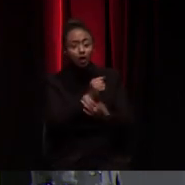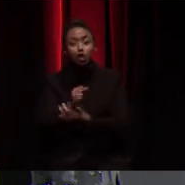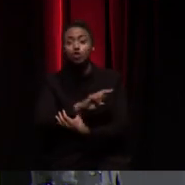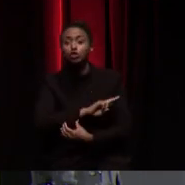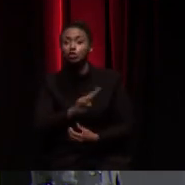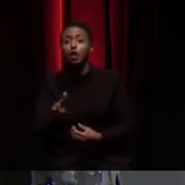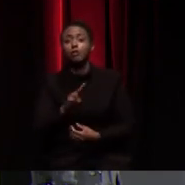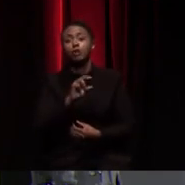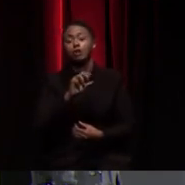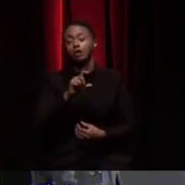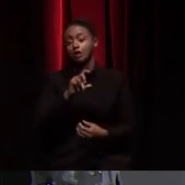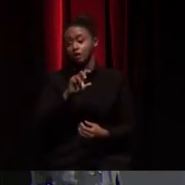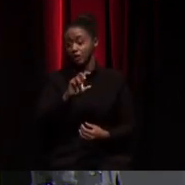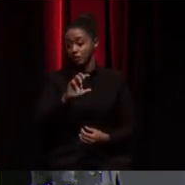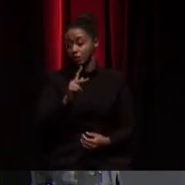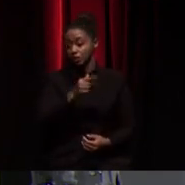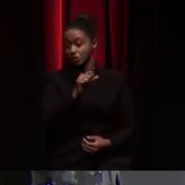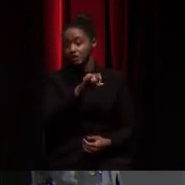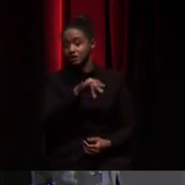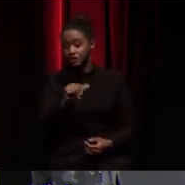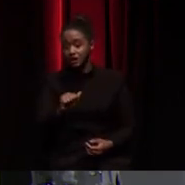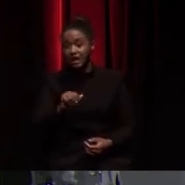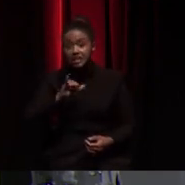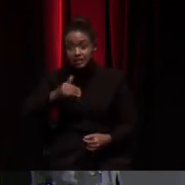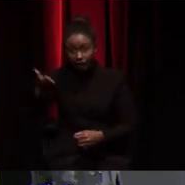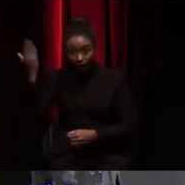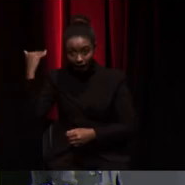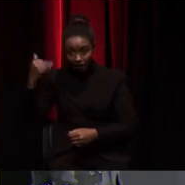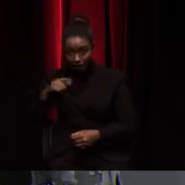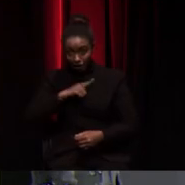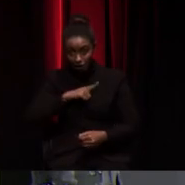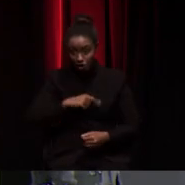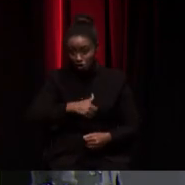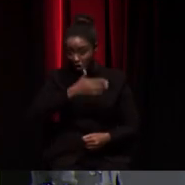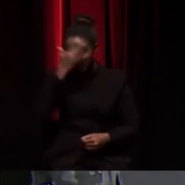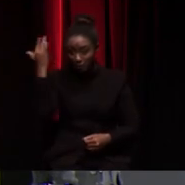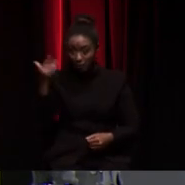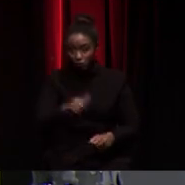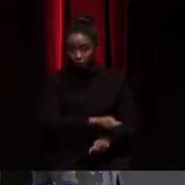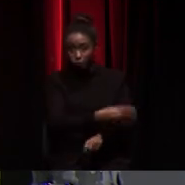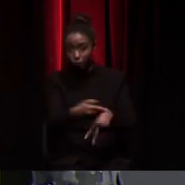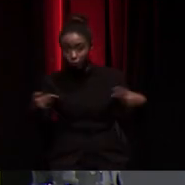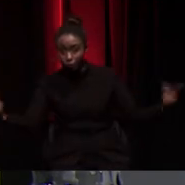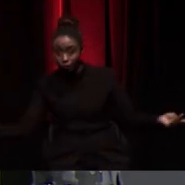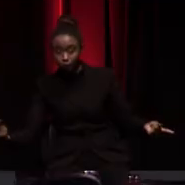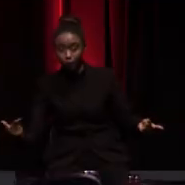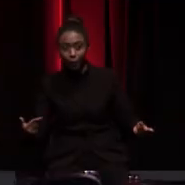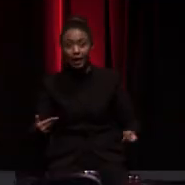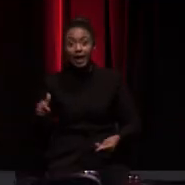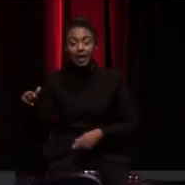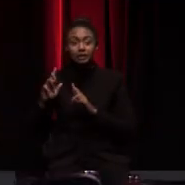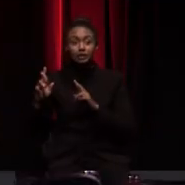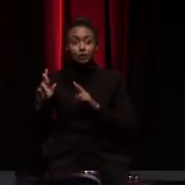On Notícias Populares slaughter made the headlines. She quit the day she realized she was twisting to be a slaughter